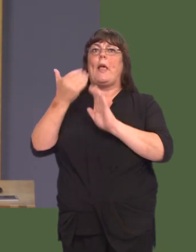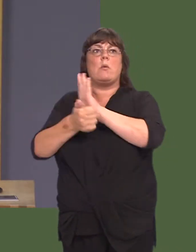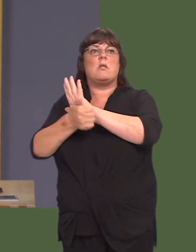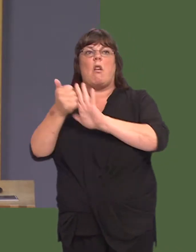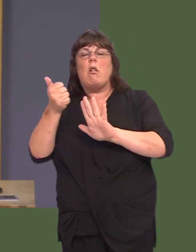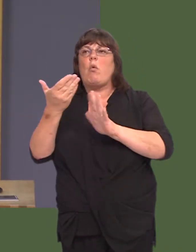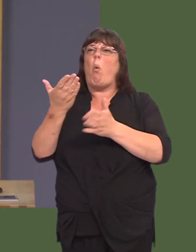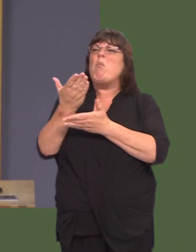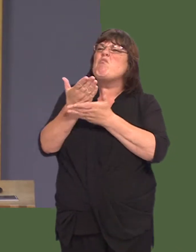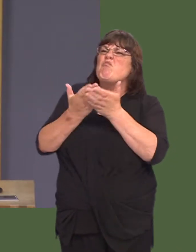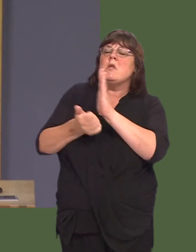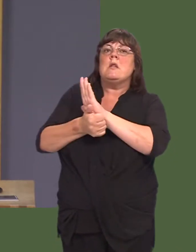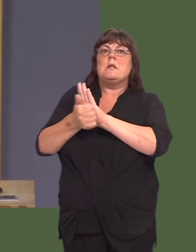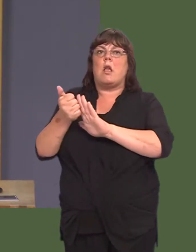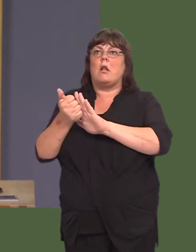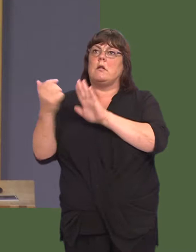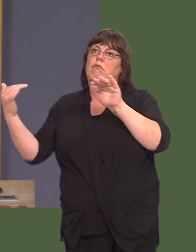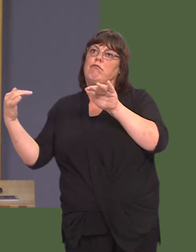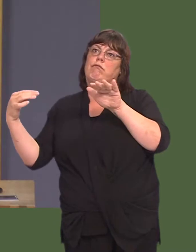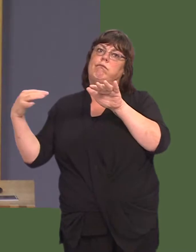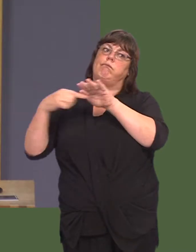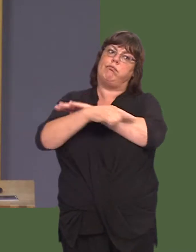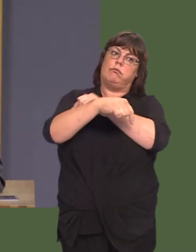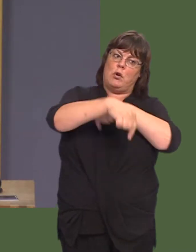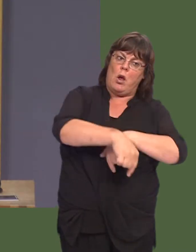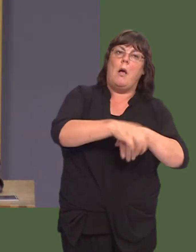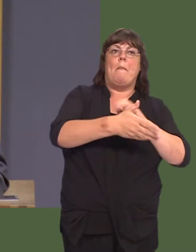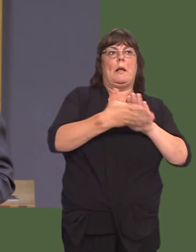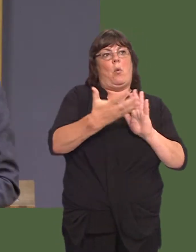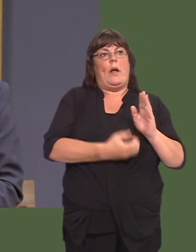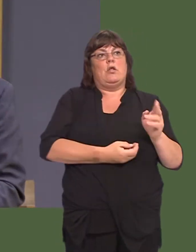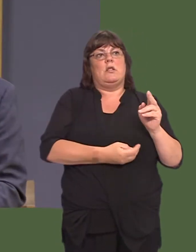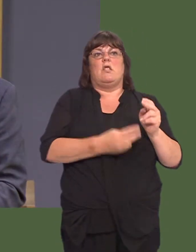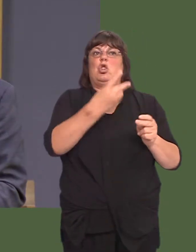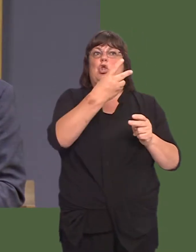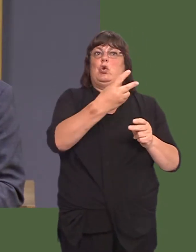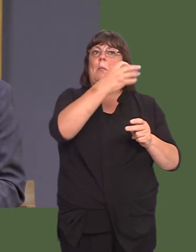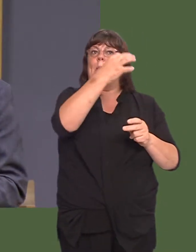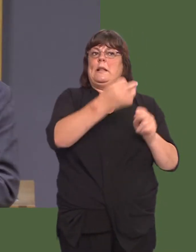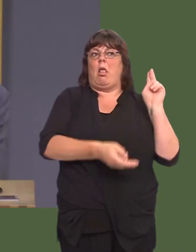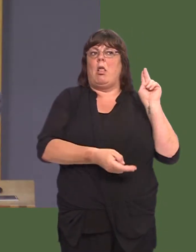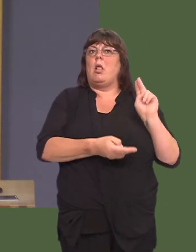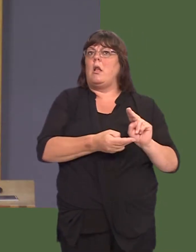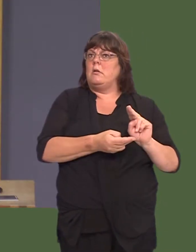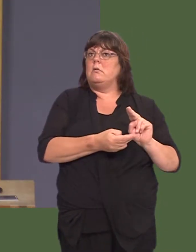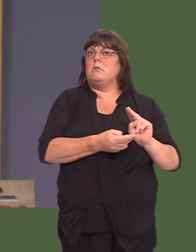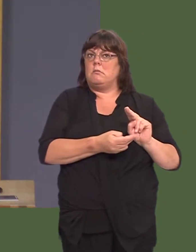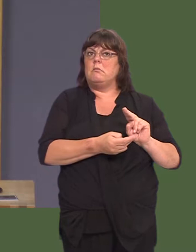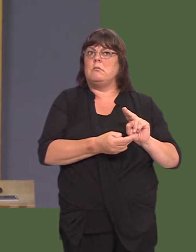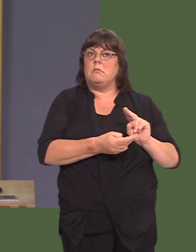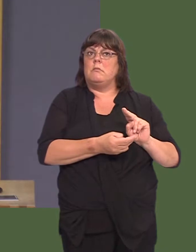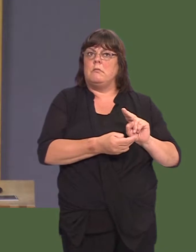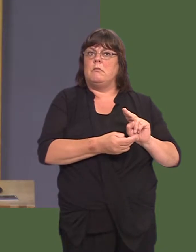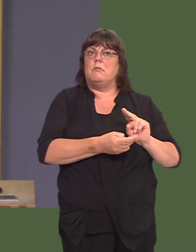and semi-skilled workers reduces wages by a factor of 2 per cent in relation to a 10